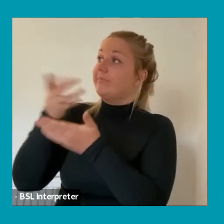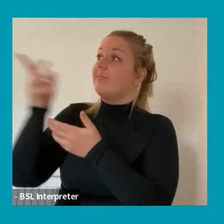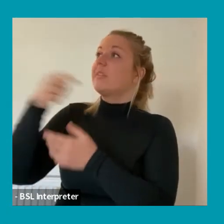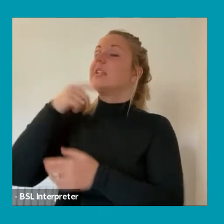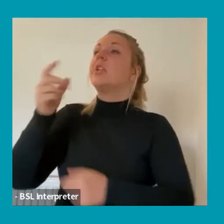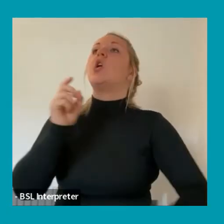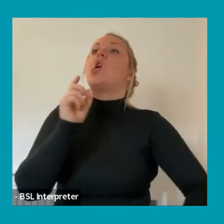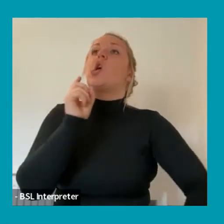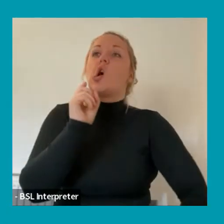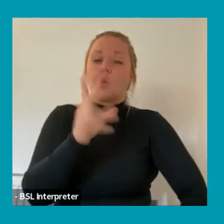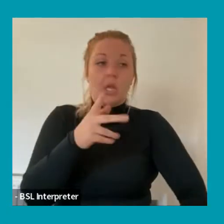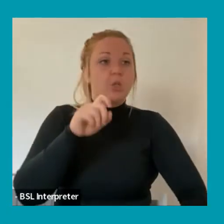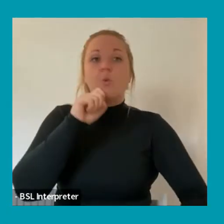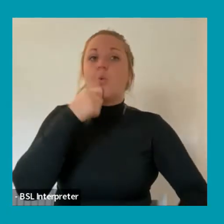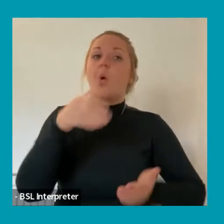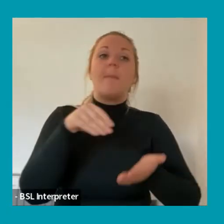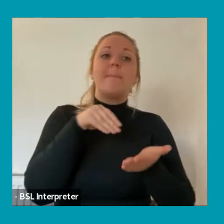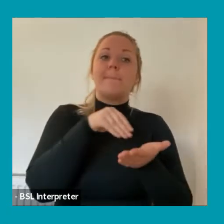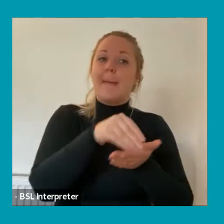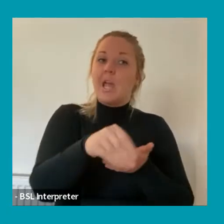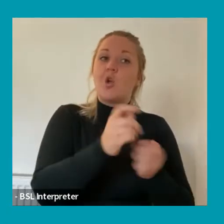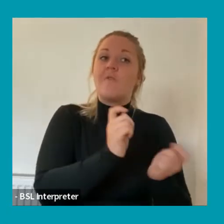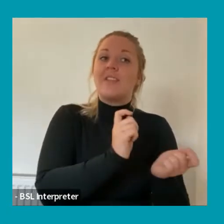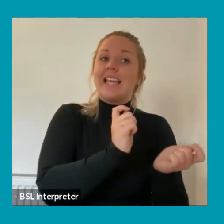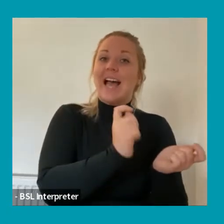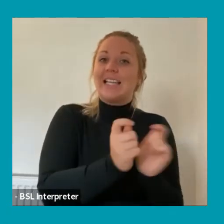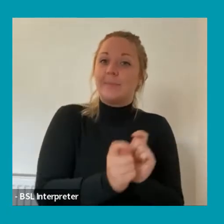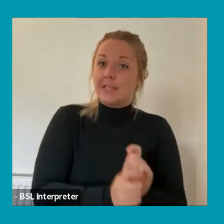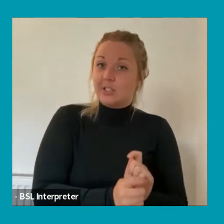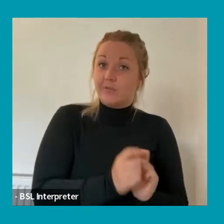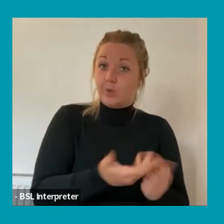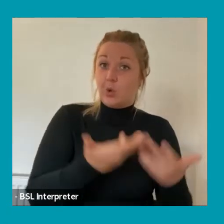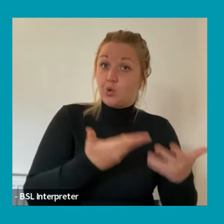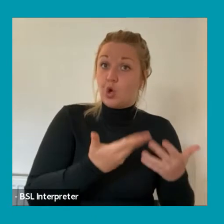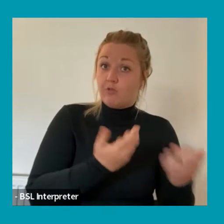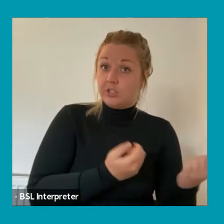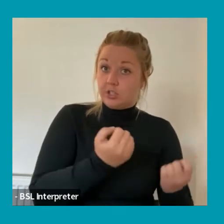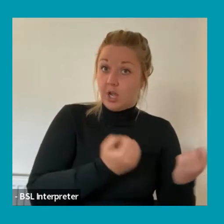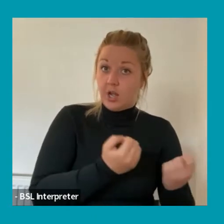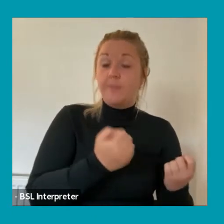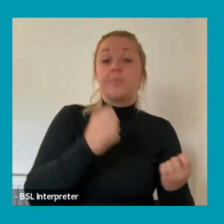we'll do the same same age, mileage and model car but a